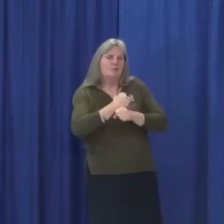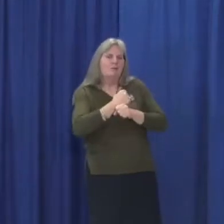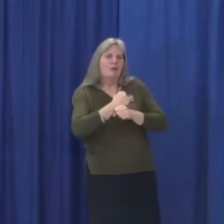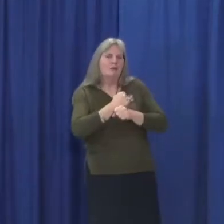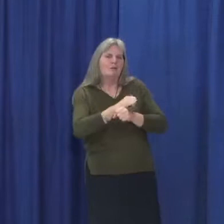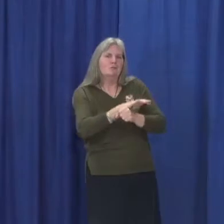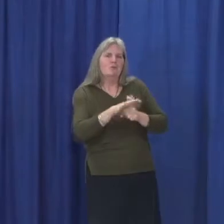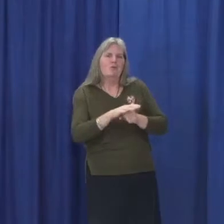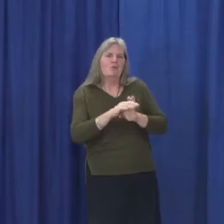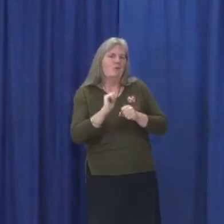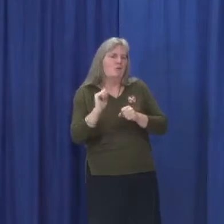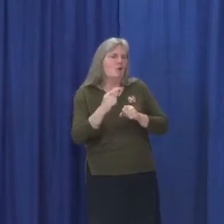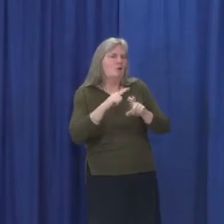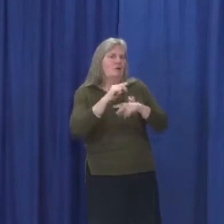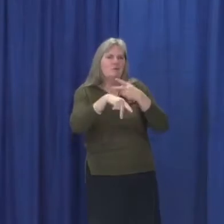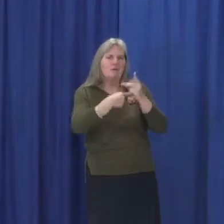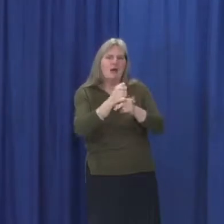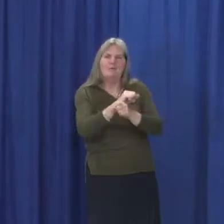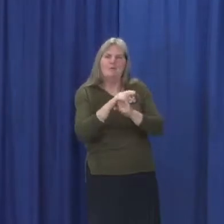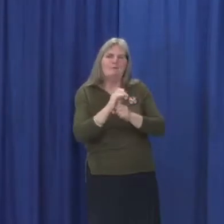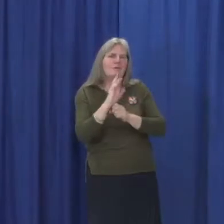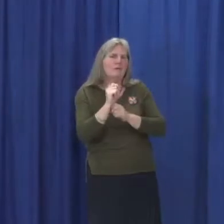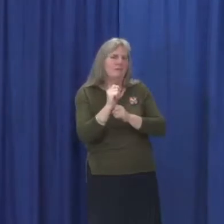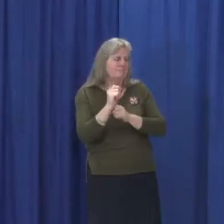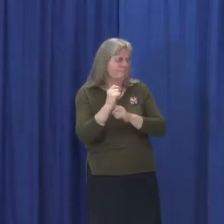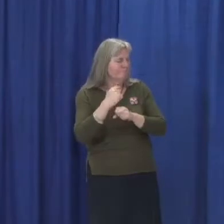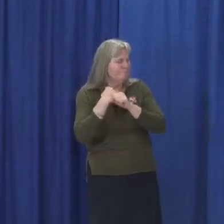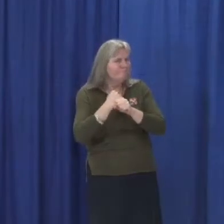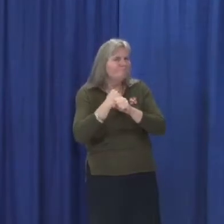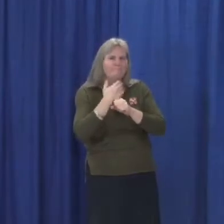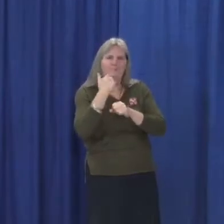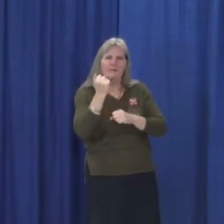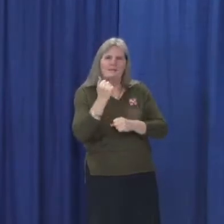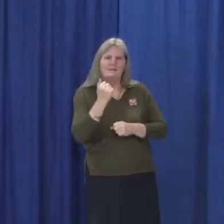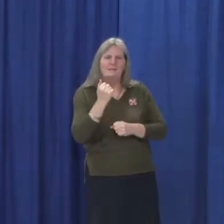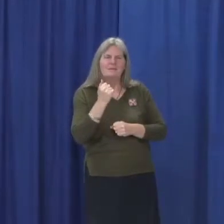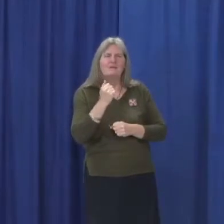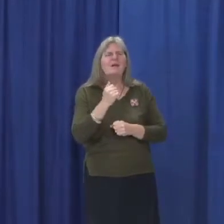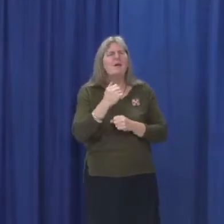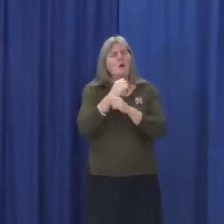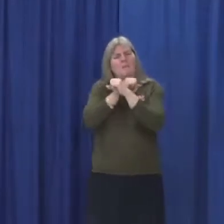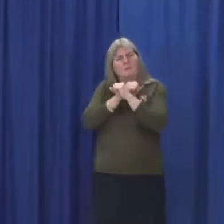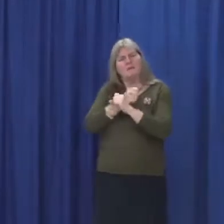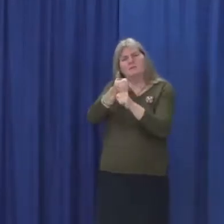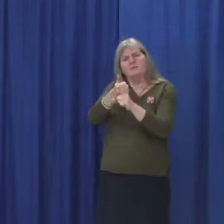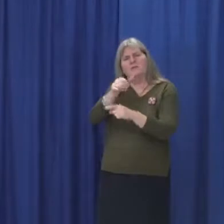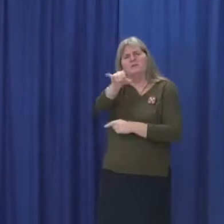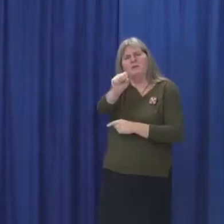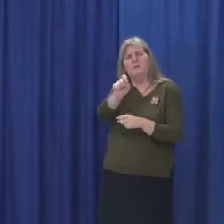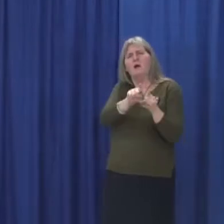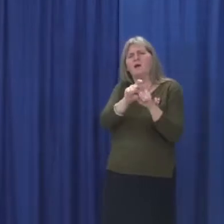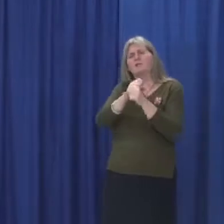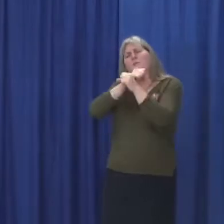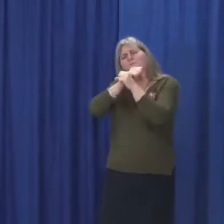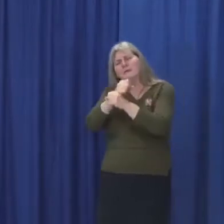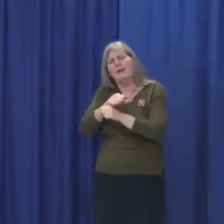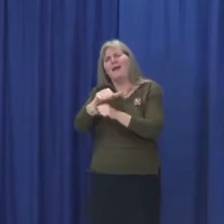against all forms of COVID-19 and it's not just about protecting yourself, it's about